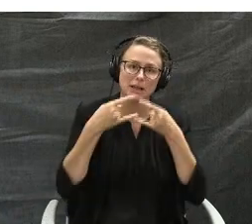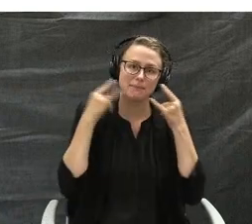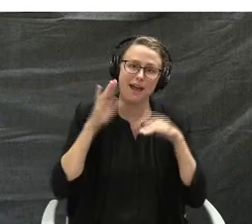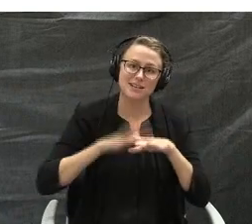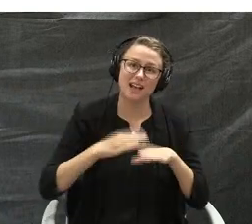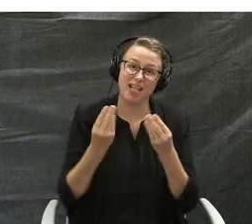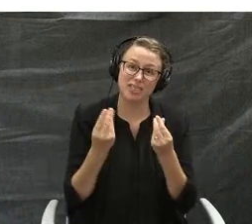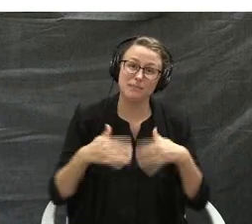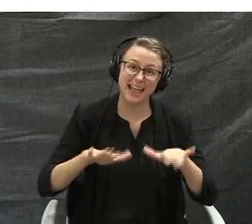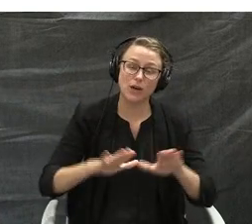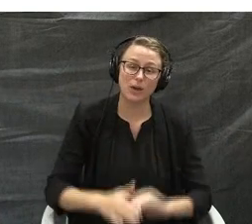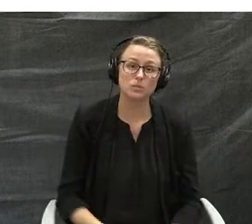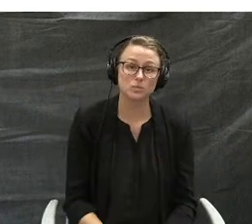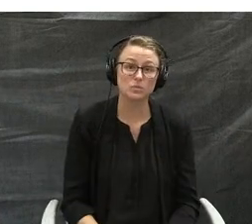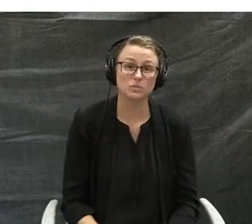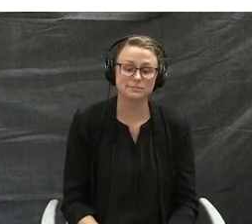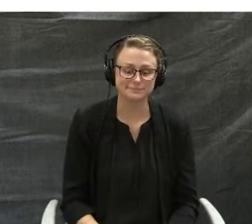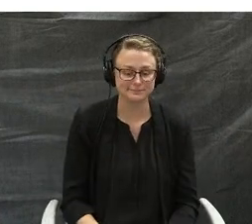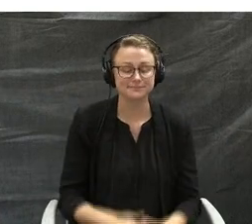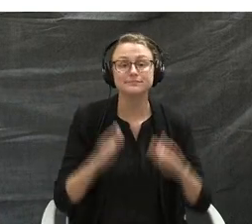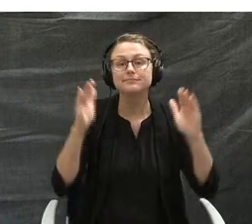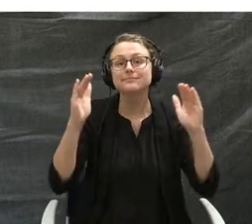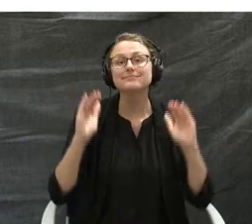The next topic is fully learning